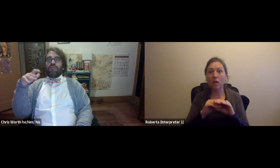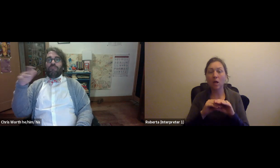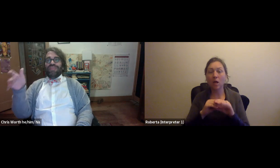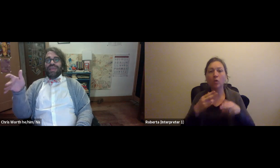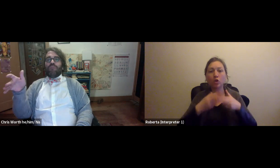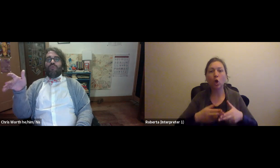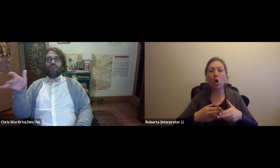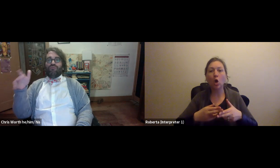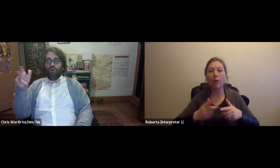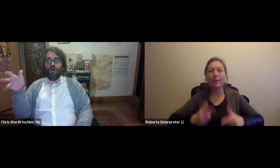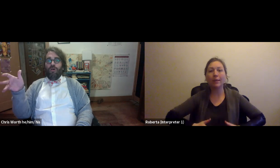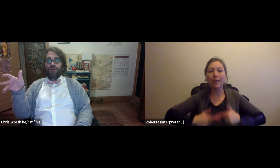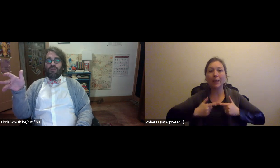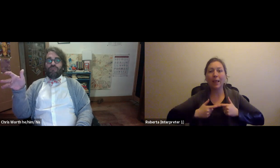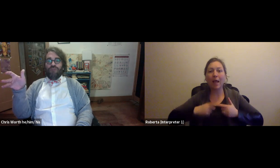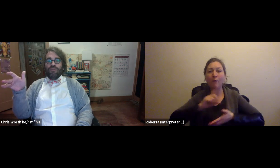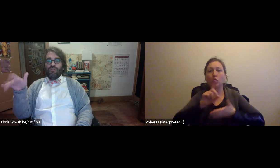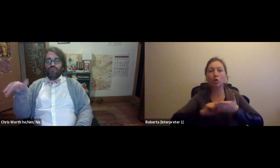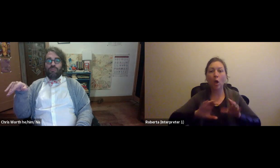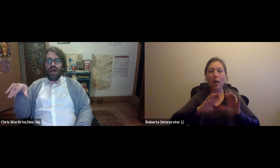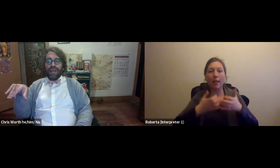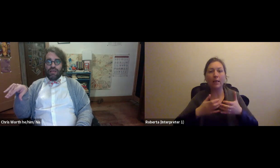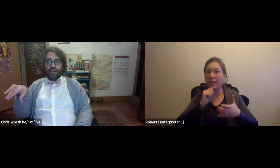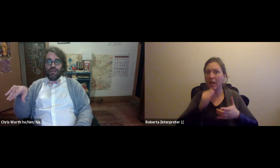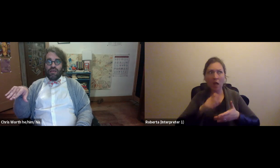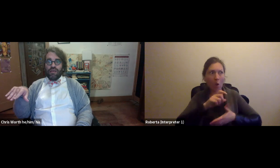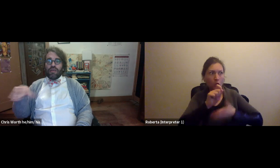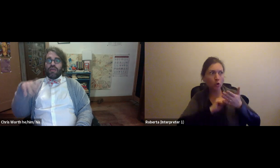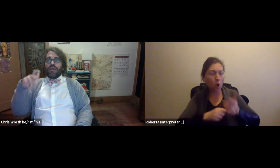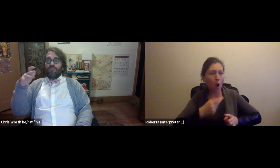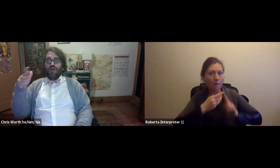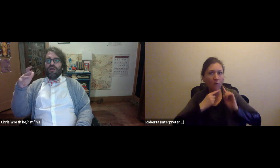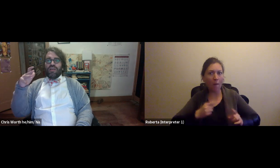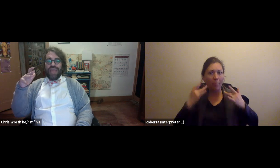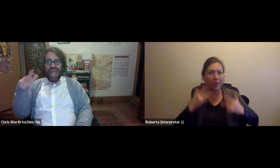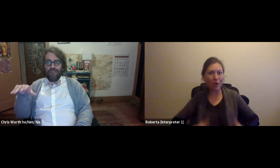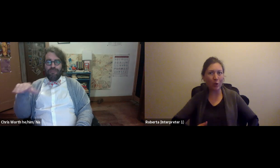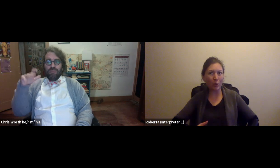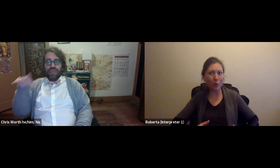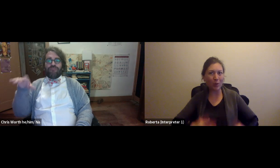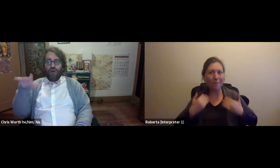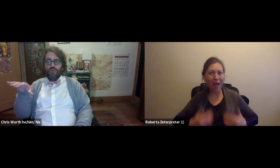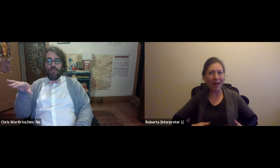but they didn't want to draw from the nude body. Well you have to be vulnerable.